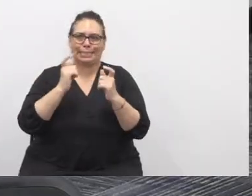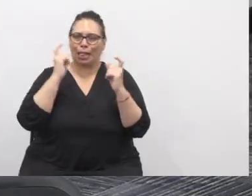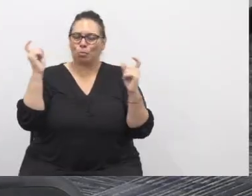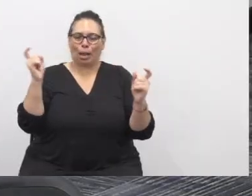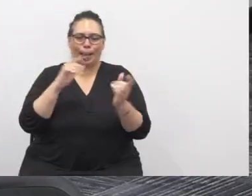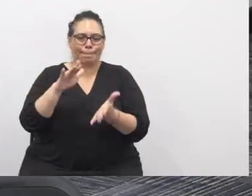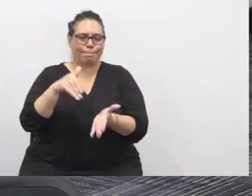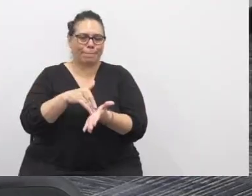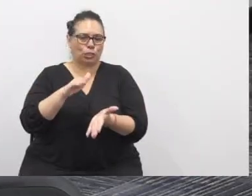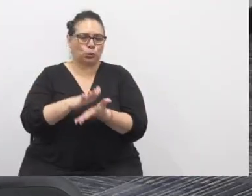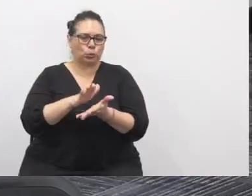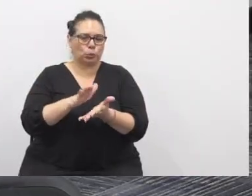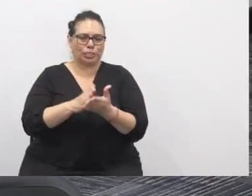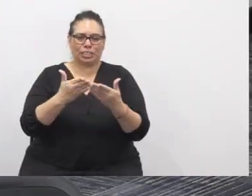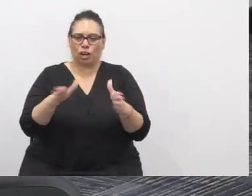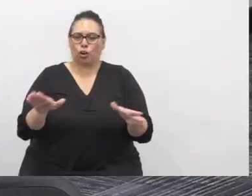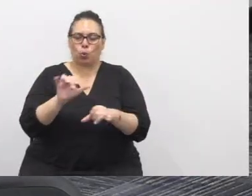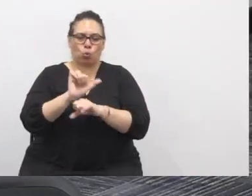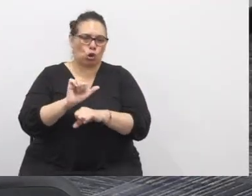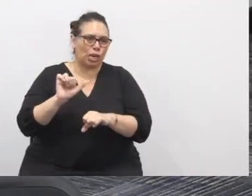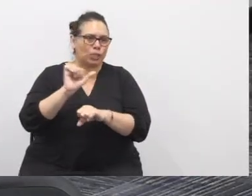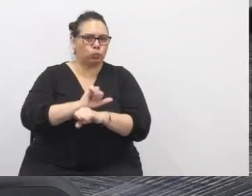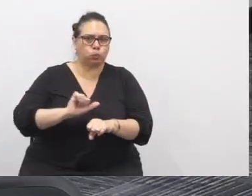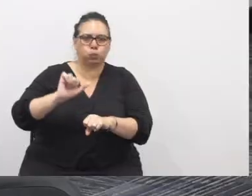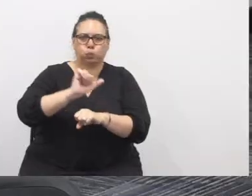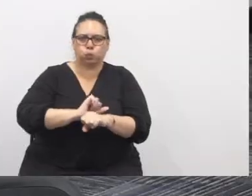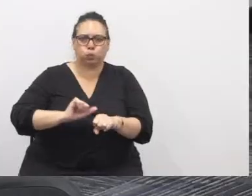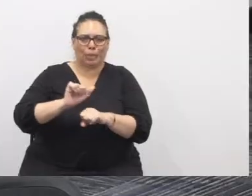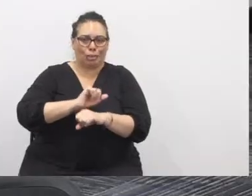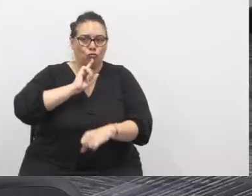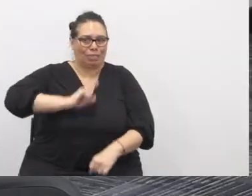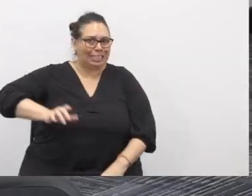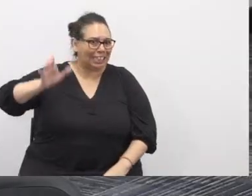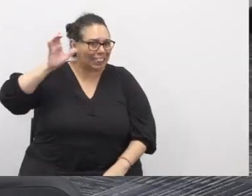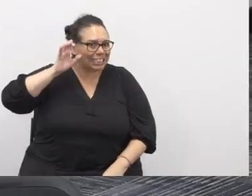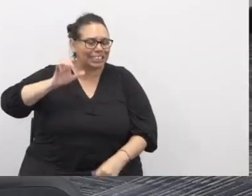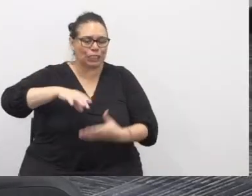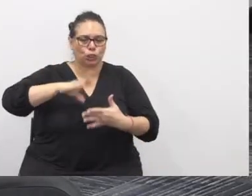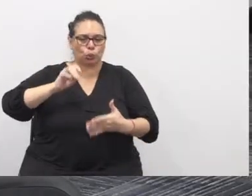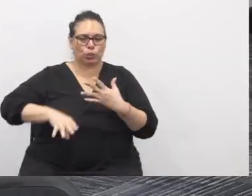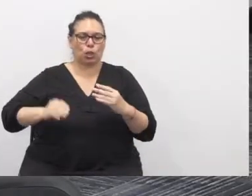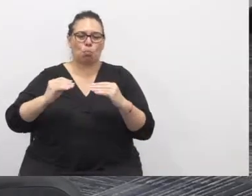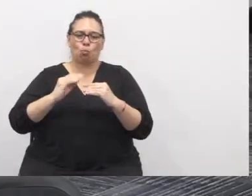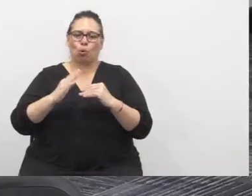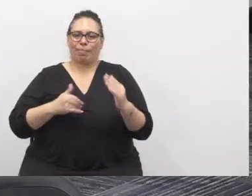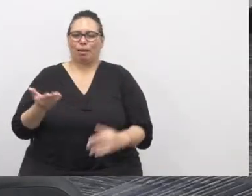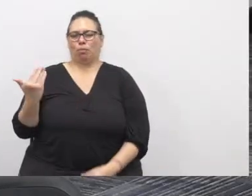we're all just working and really, really listening to our students maybe a lot more than we used to as a middle school.